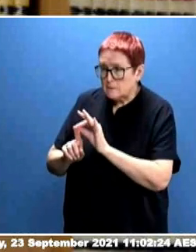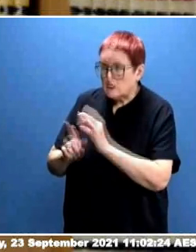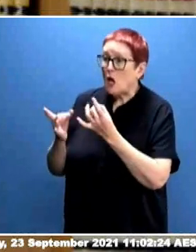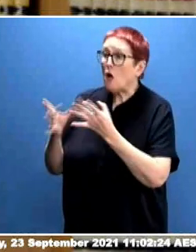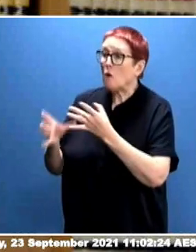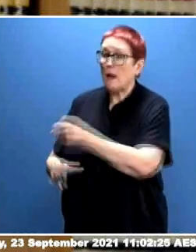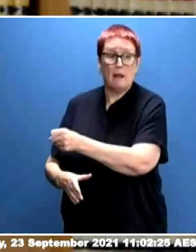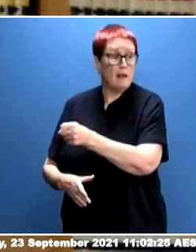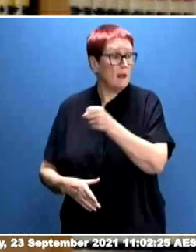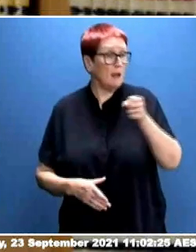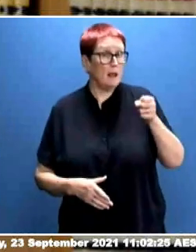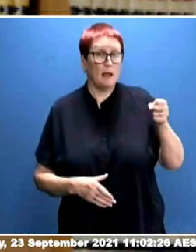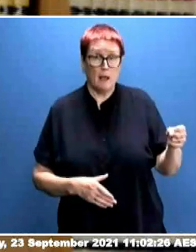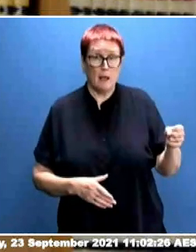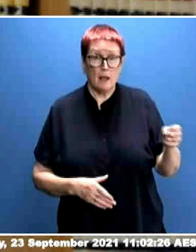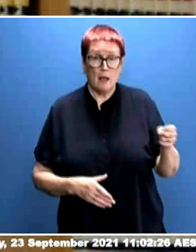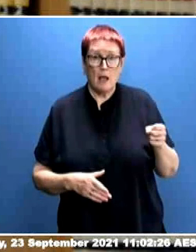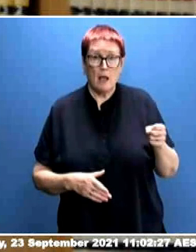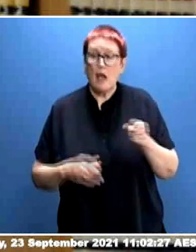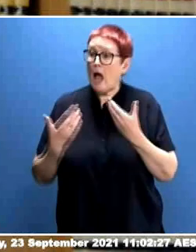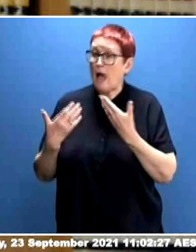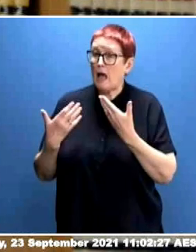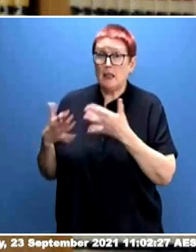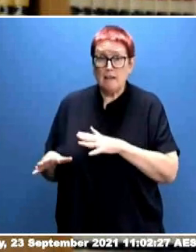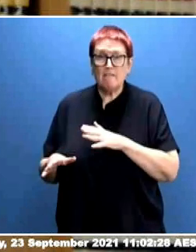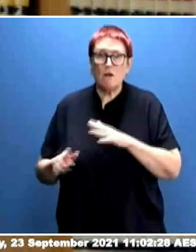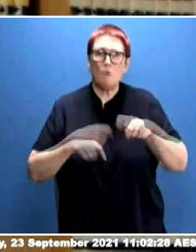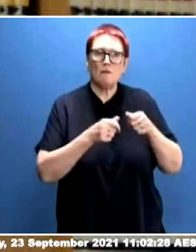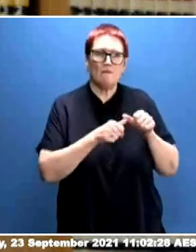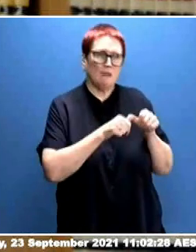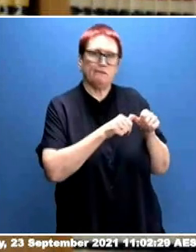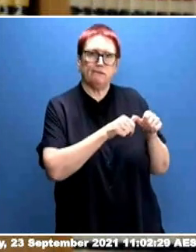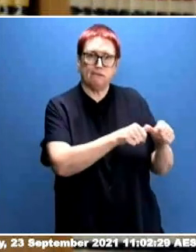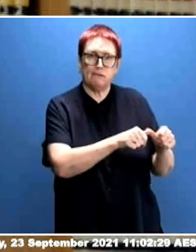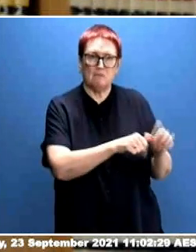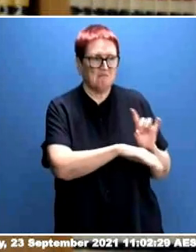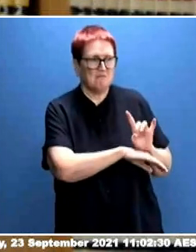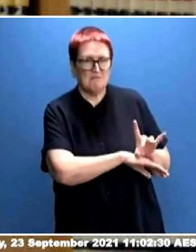and that the child would continue to be supported with whatever treatments are necessary when they transition out of the service as well.